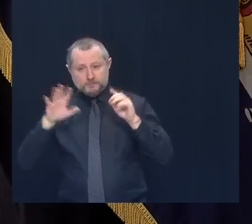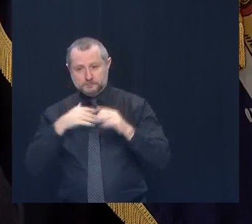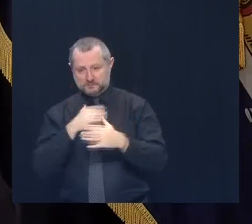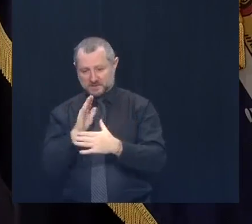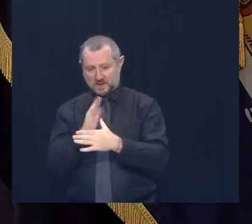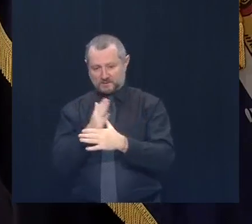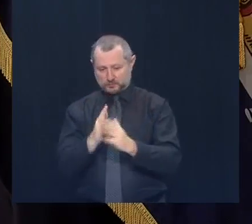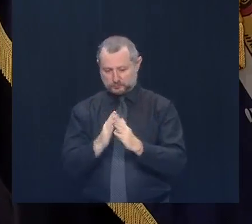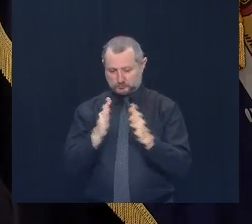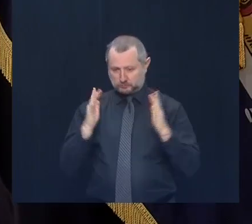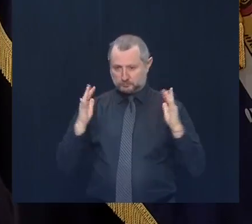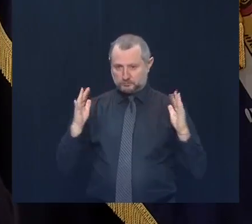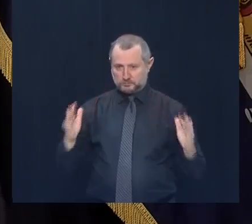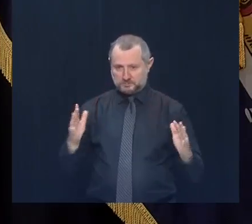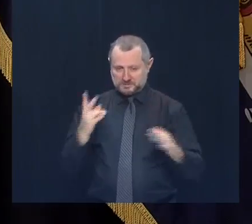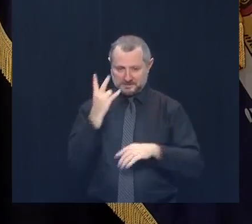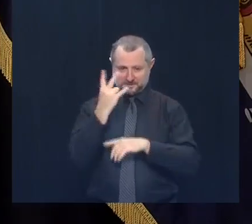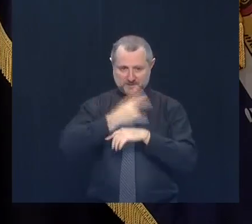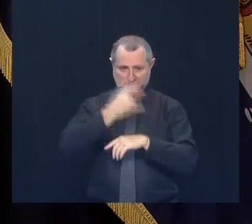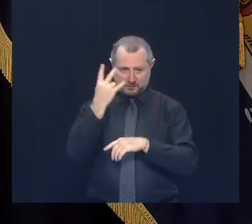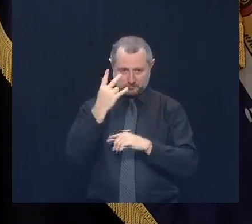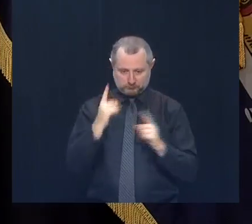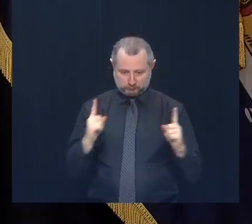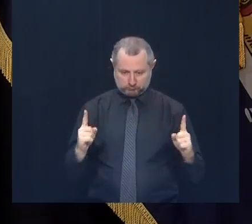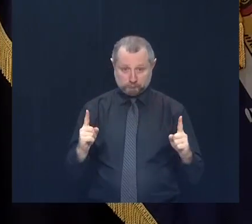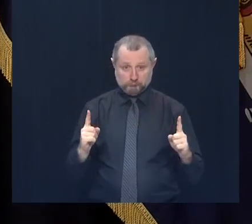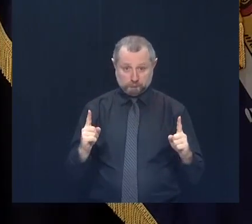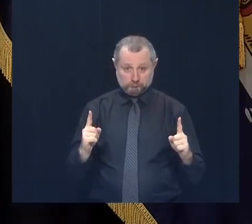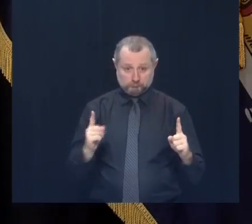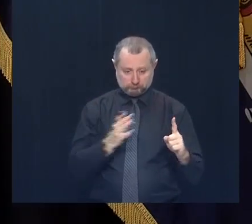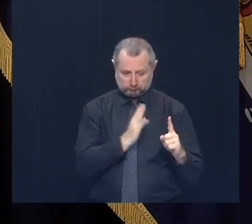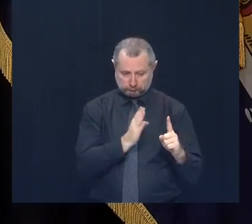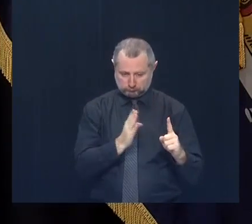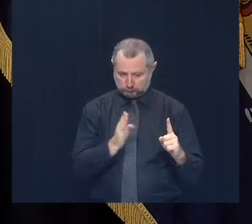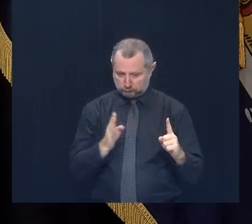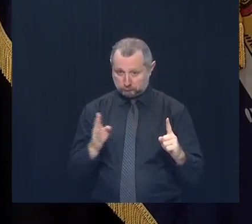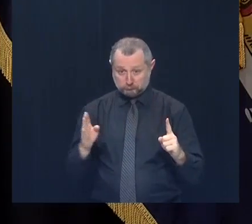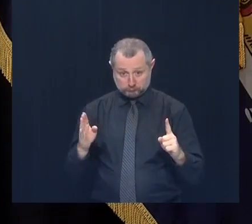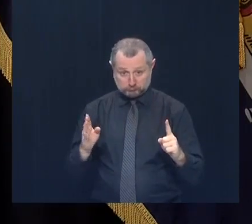REMEMBER OUR NUMBERS WE DON'T USE DAY-TO-DAY NUMBERS BECAUSE THEY BOEb, q